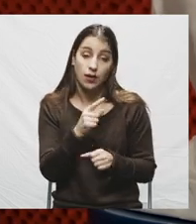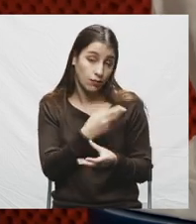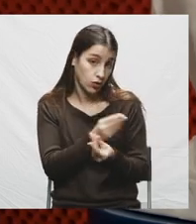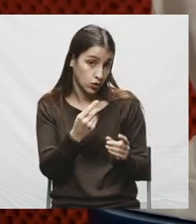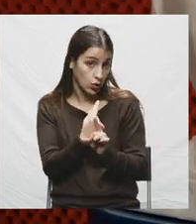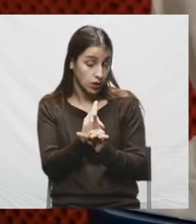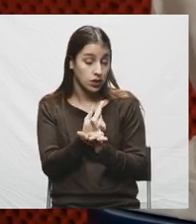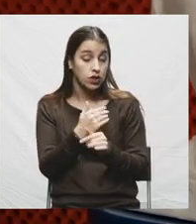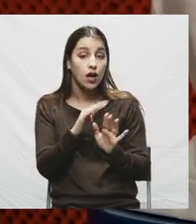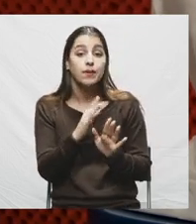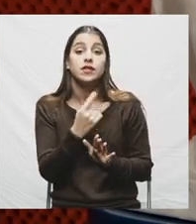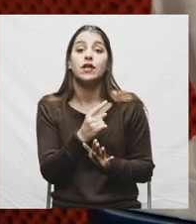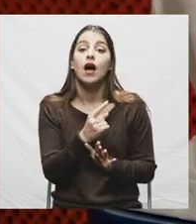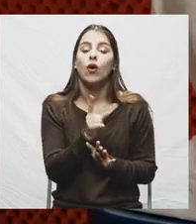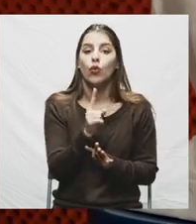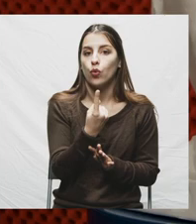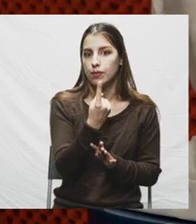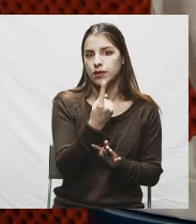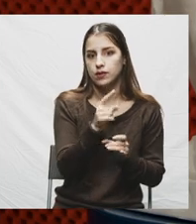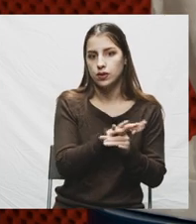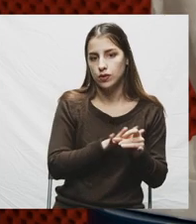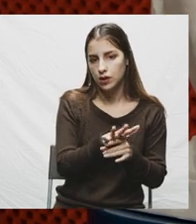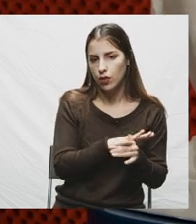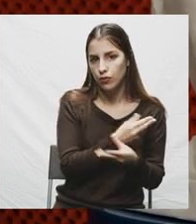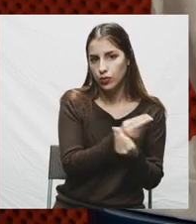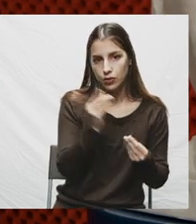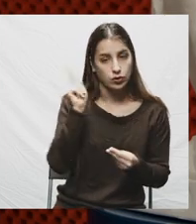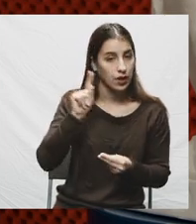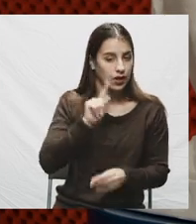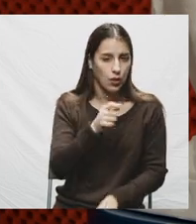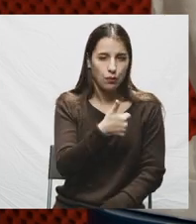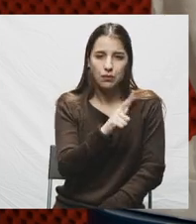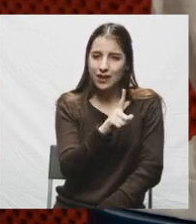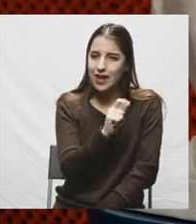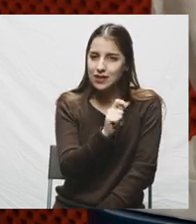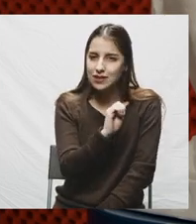has many things, but there’s a crucial figure in your work, as a performer, which is “BLESSED”,